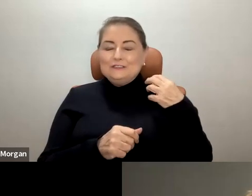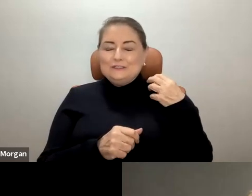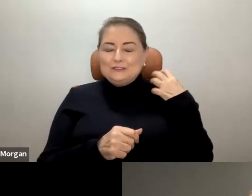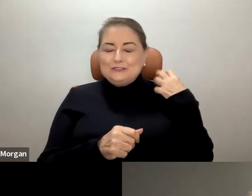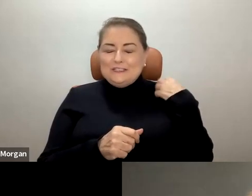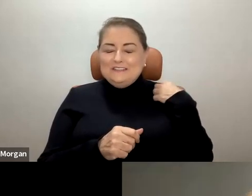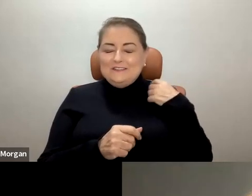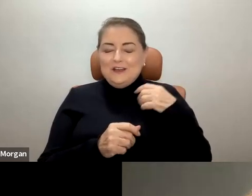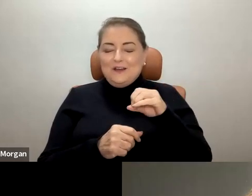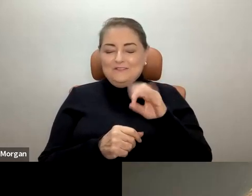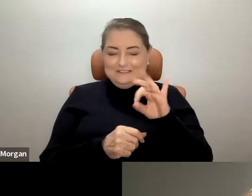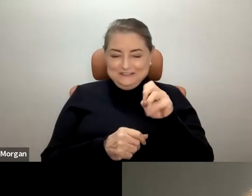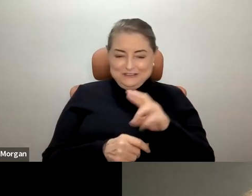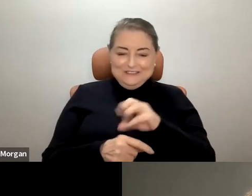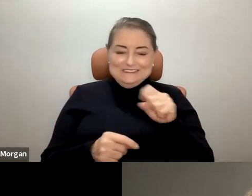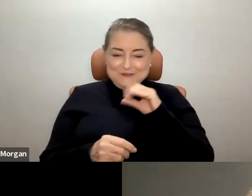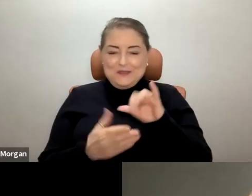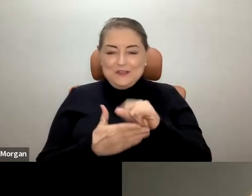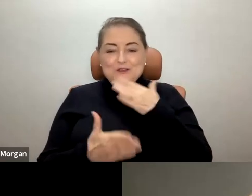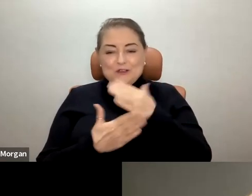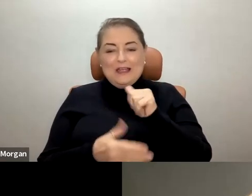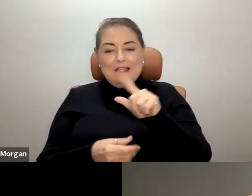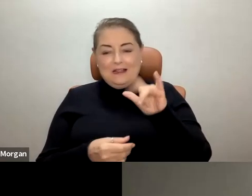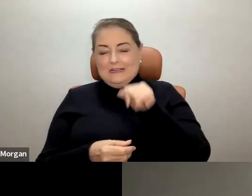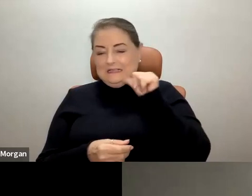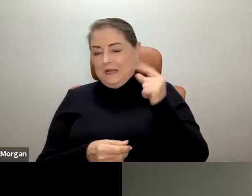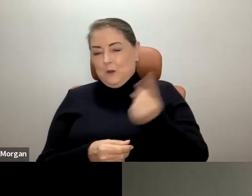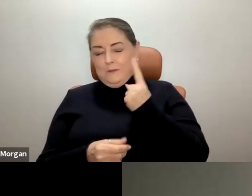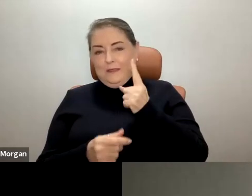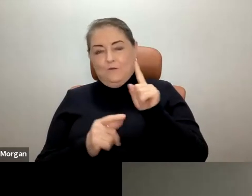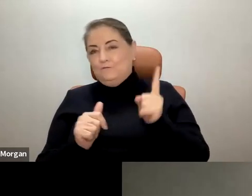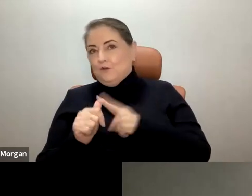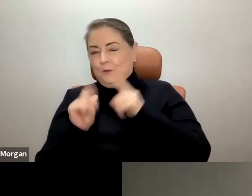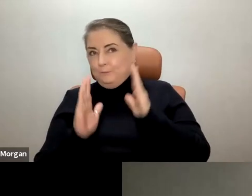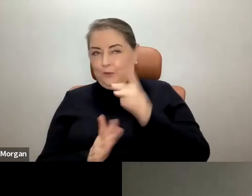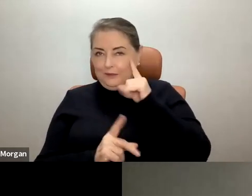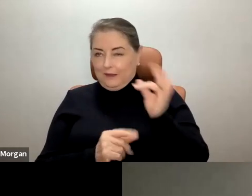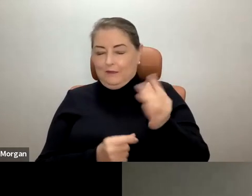campuses. So they're a good ally, and not necessarily the first person that you think of recruiting and as a partner.